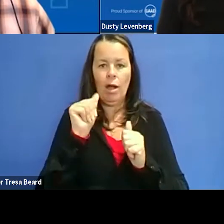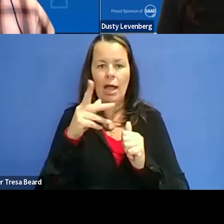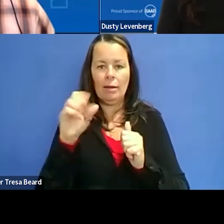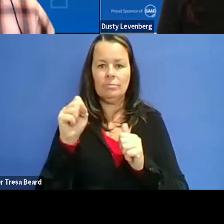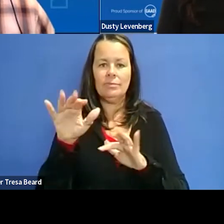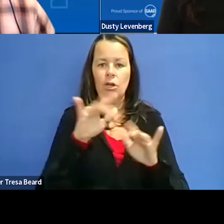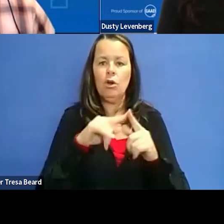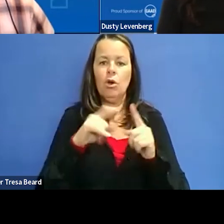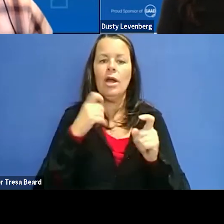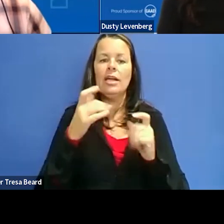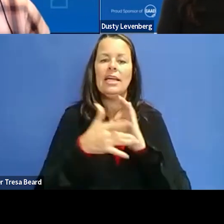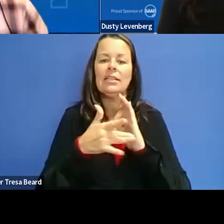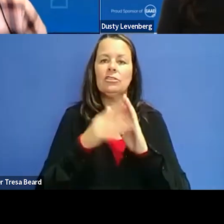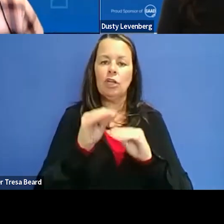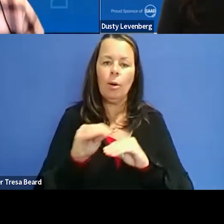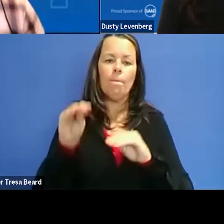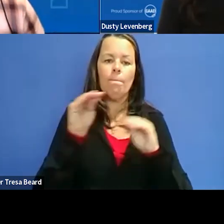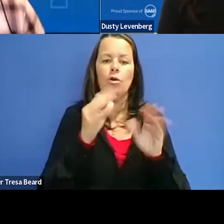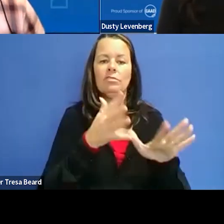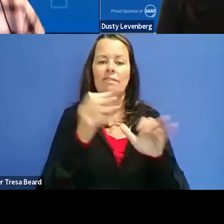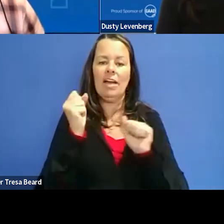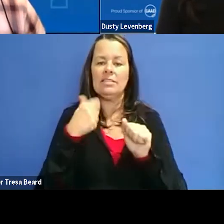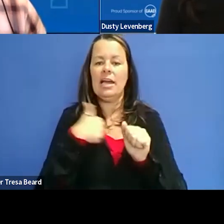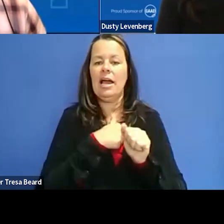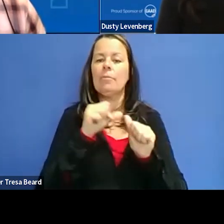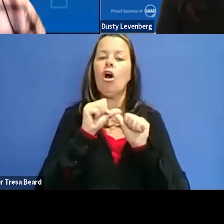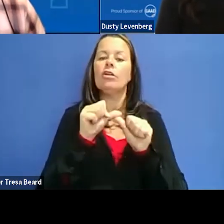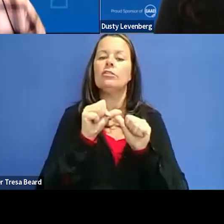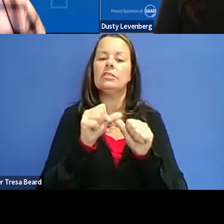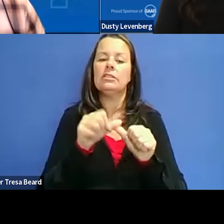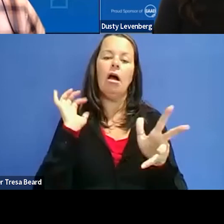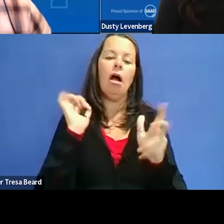Technology moves fast, I'm constantly updating my apps on my perm device.